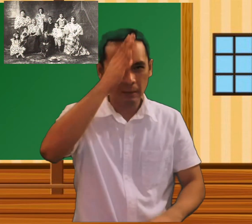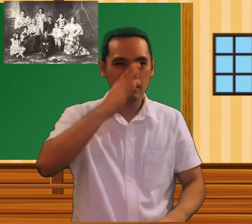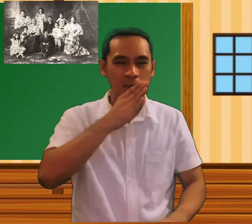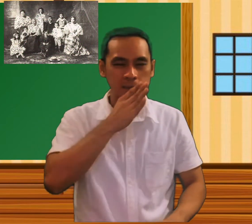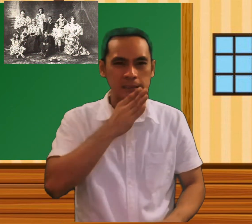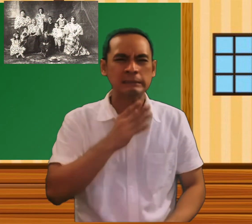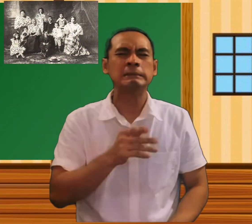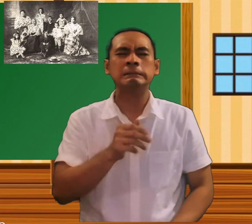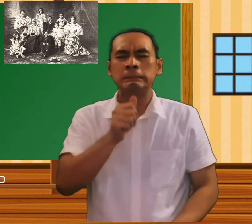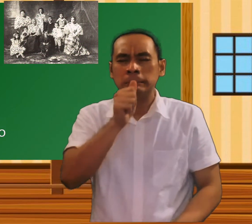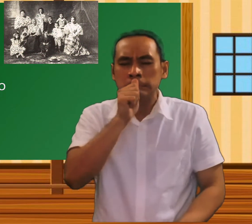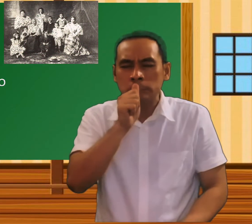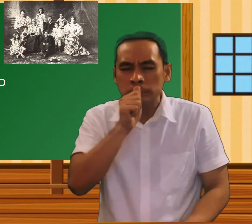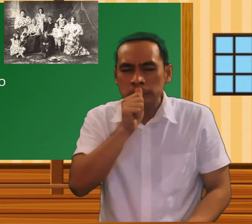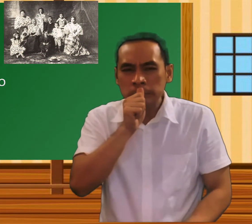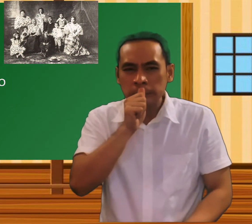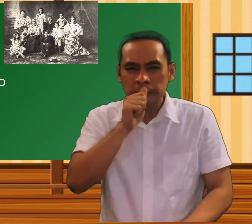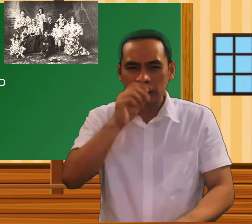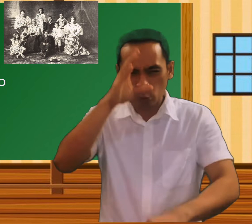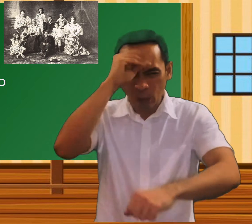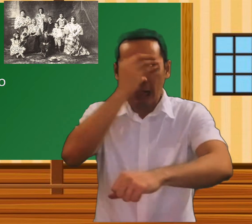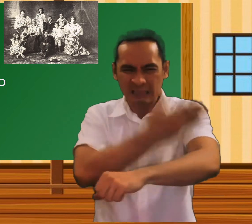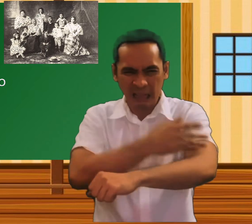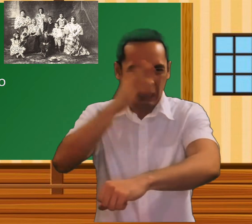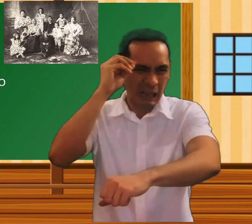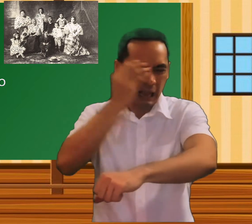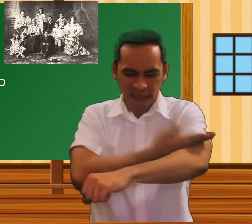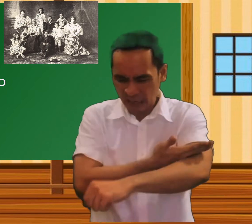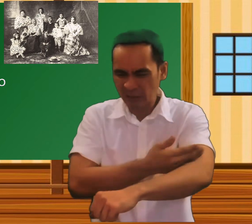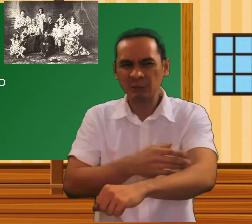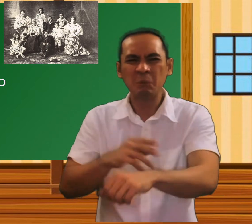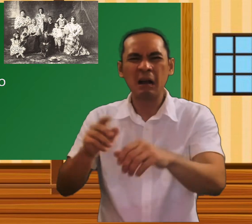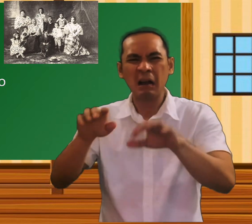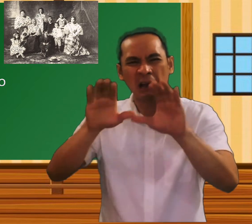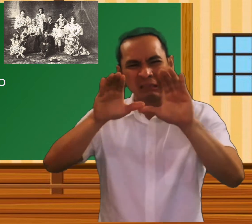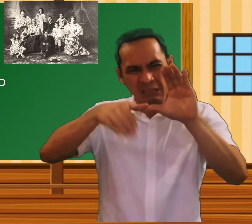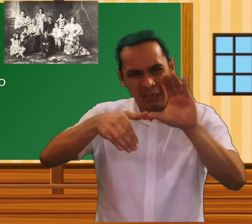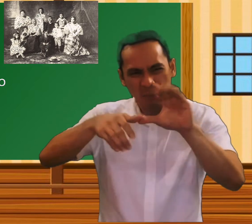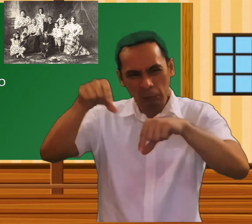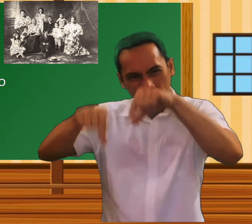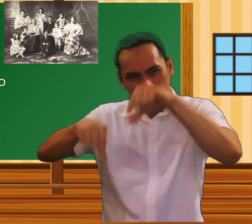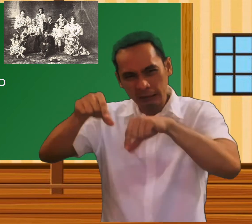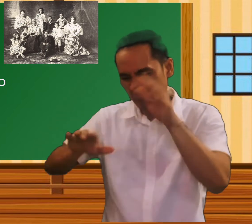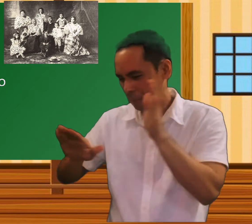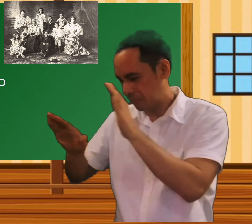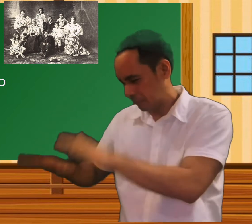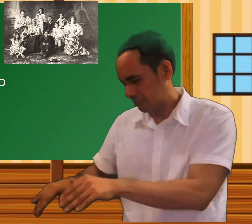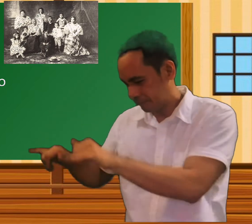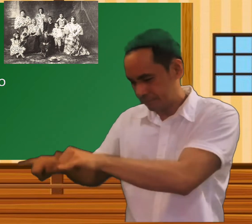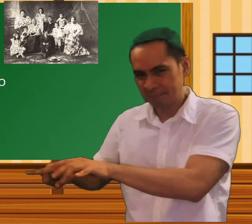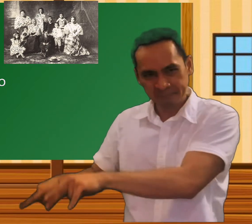often kept their children who were disabled and handicapped